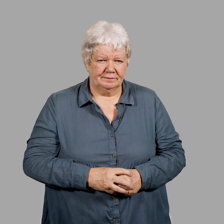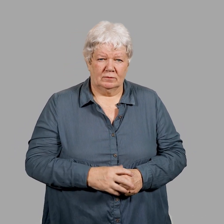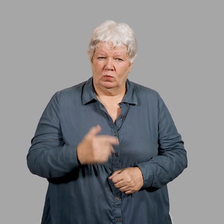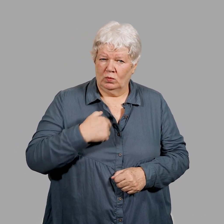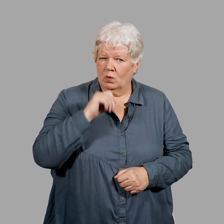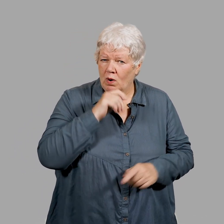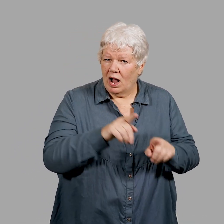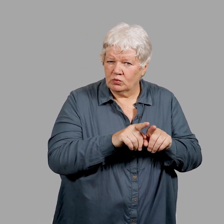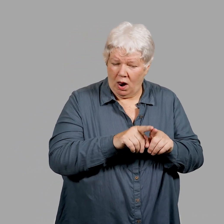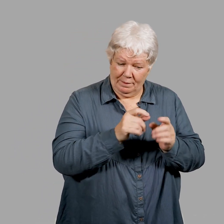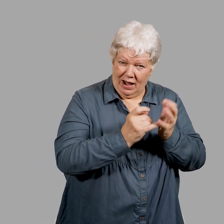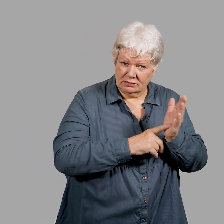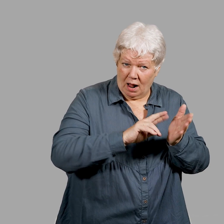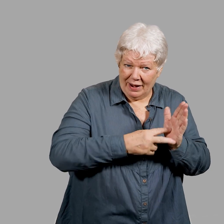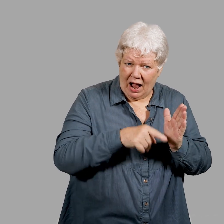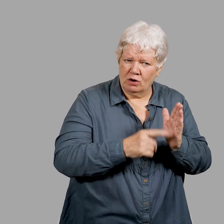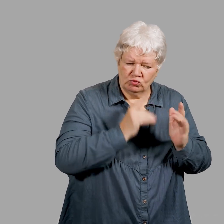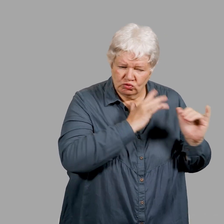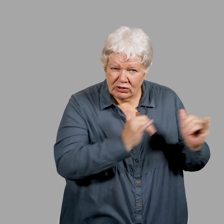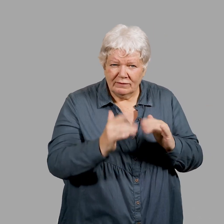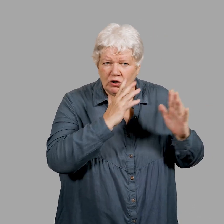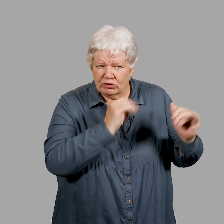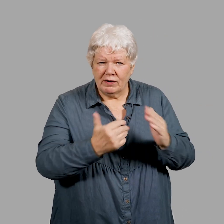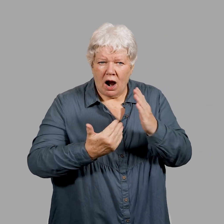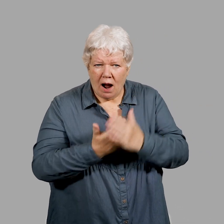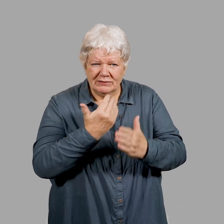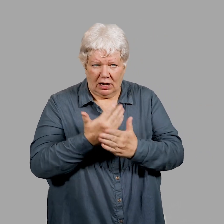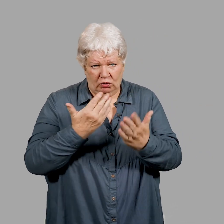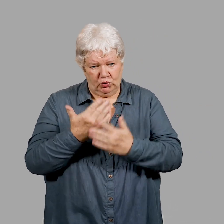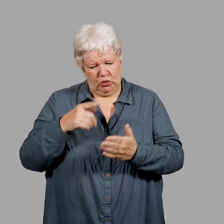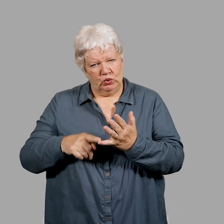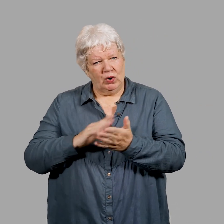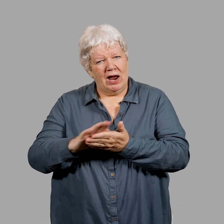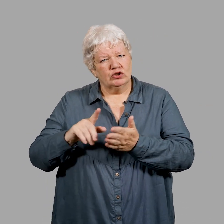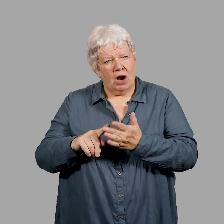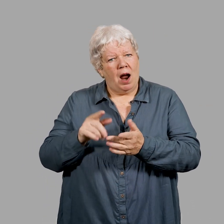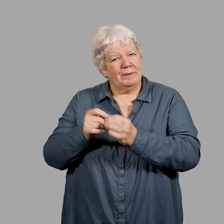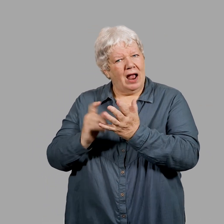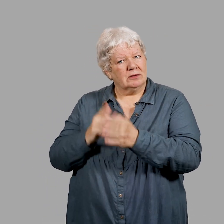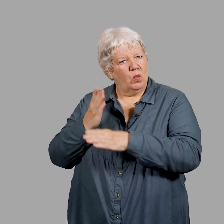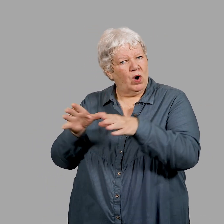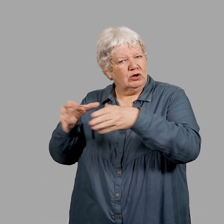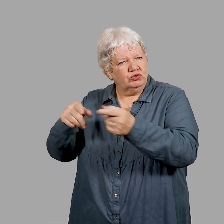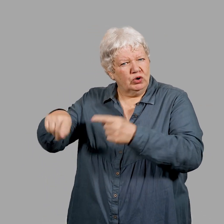Review and update our BSLP, through UHI’s BSL working group